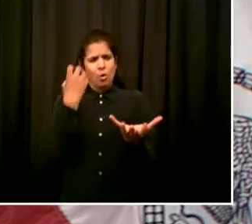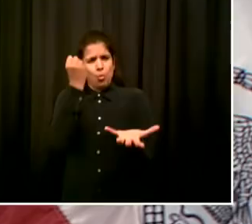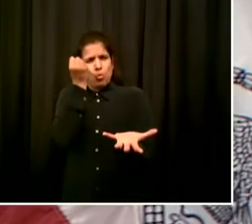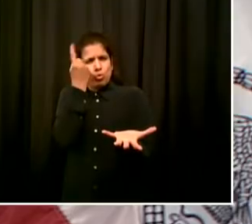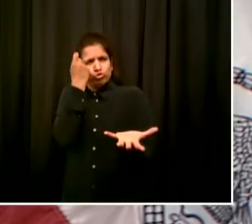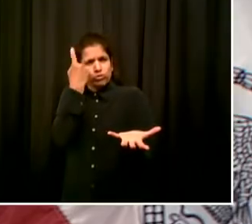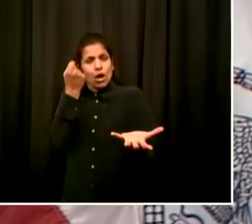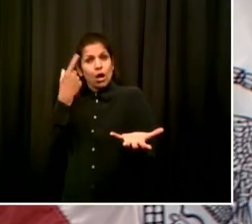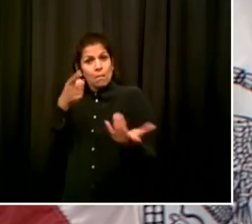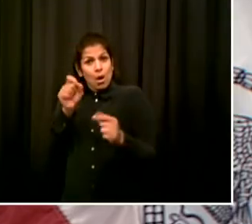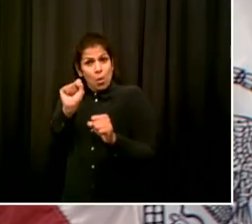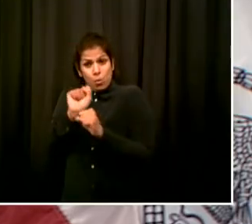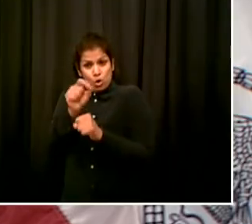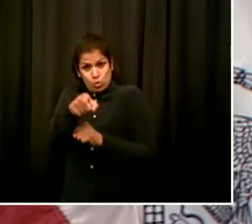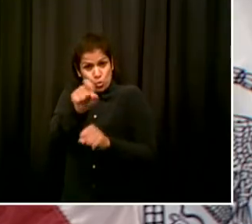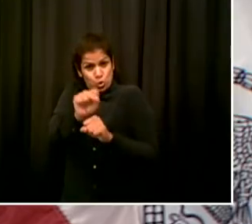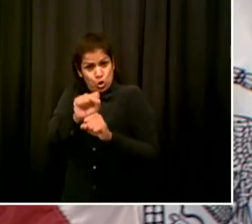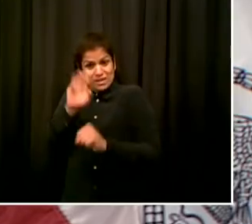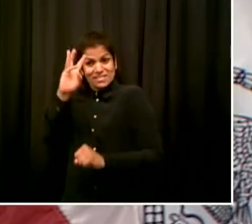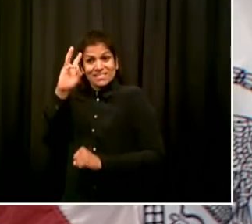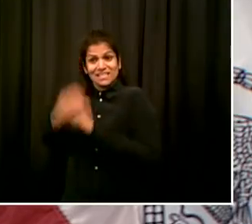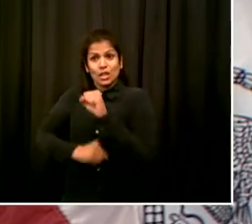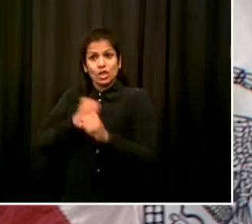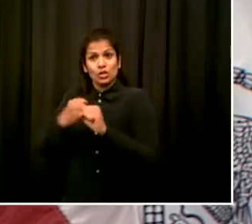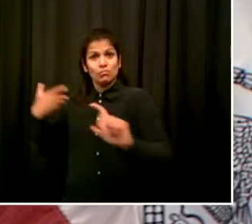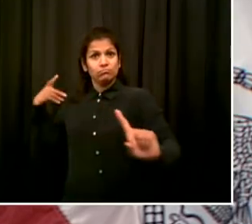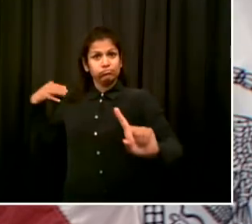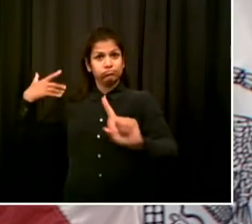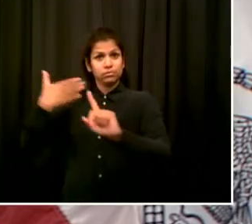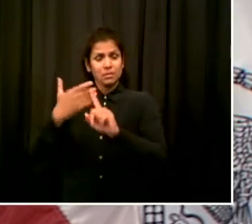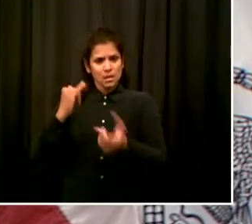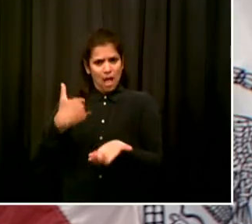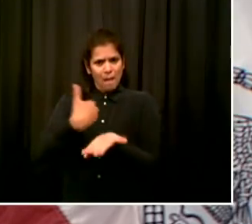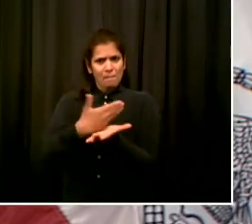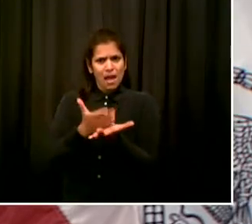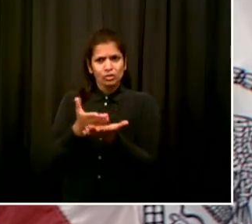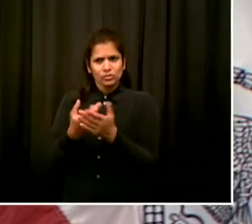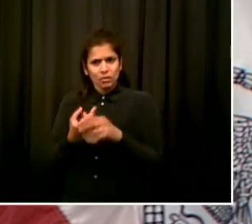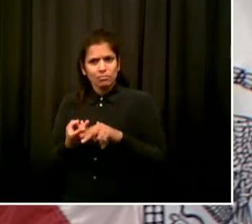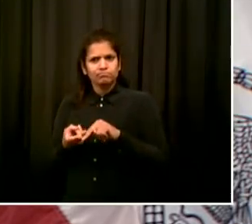CLOUD DUNERTSAND HOW THE CITY HAS